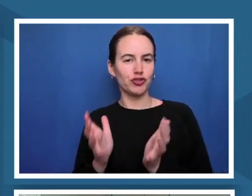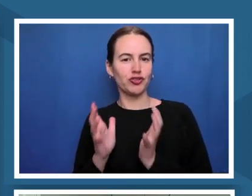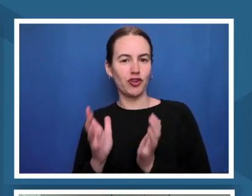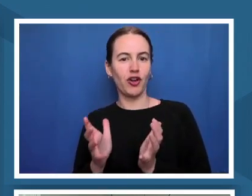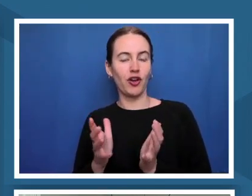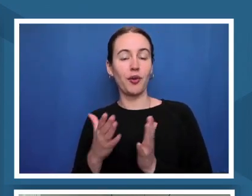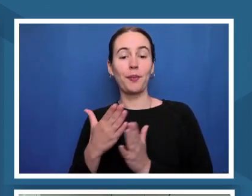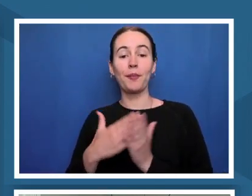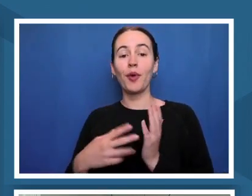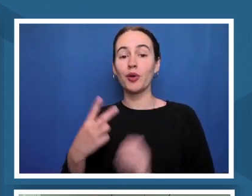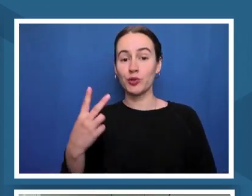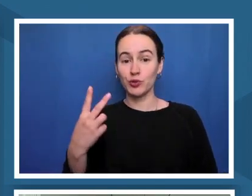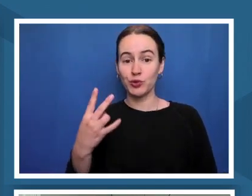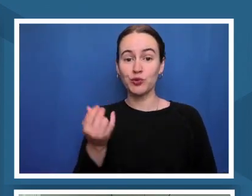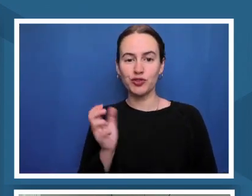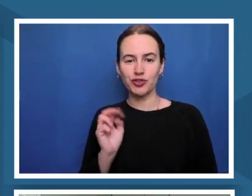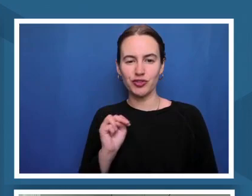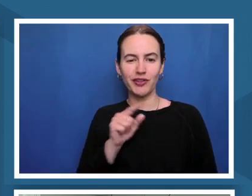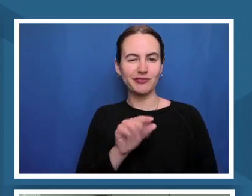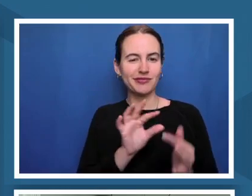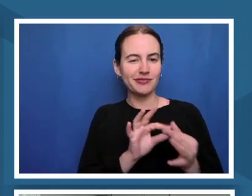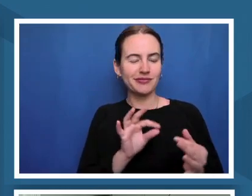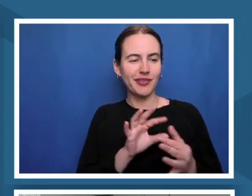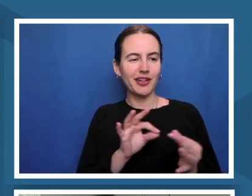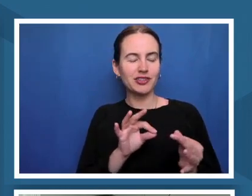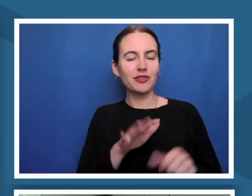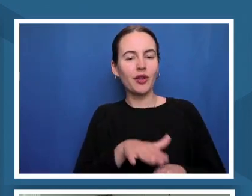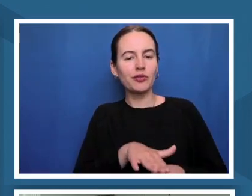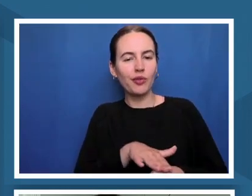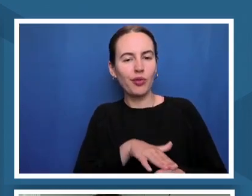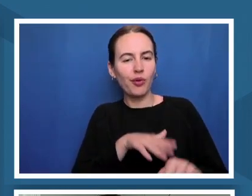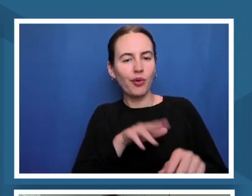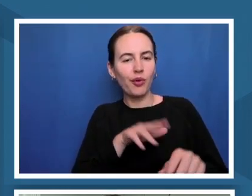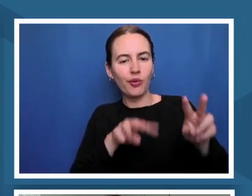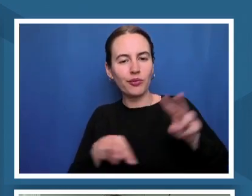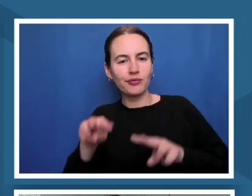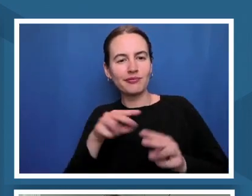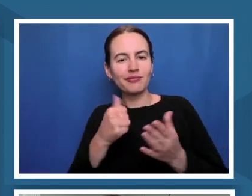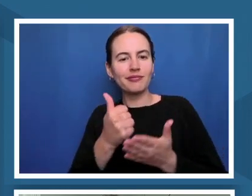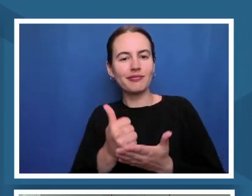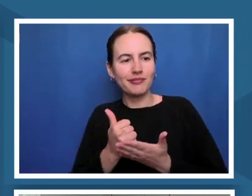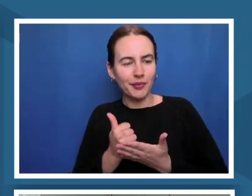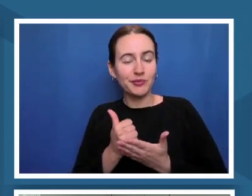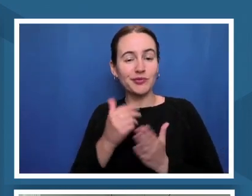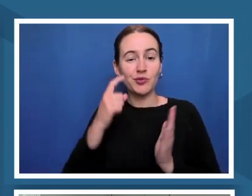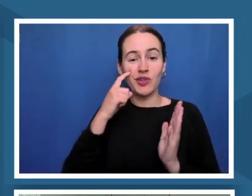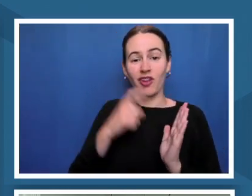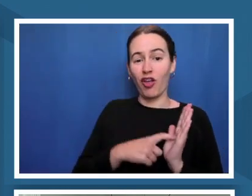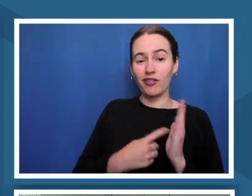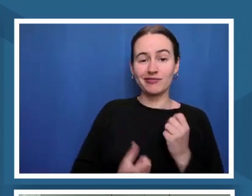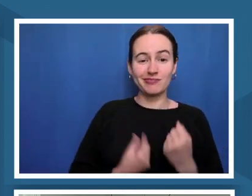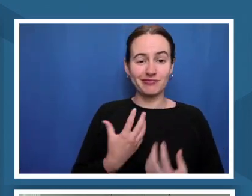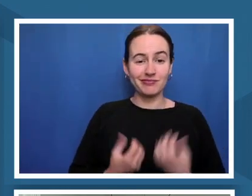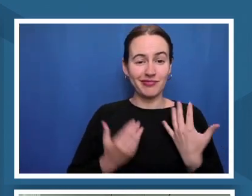when she was mentioning that slow looking helps us acknowledge and unpack our biases